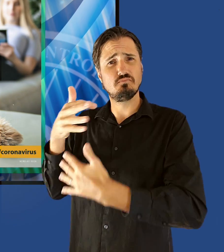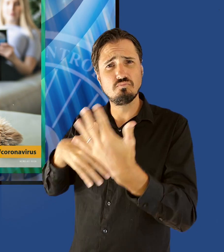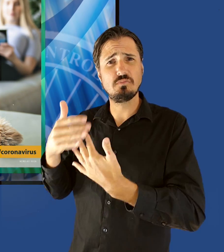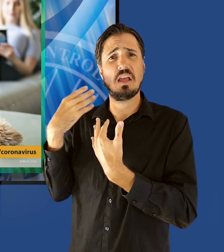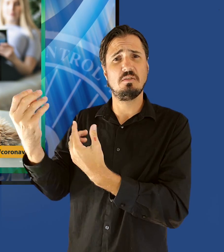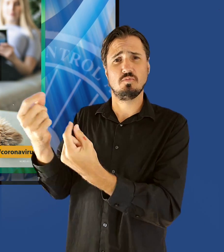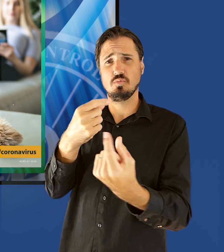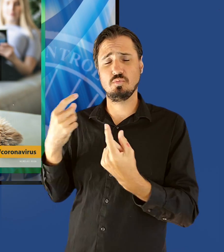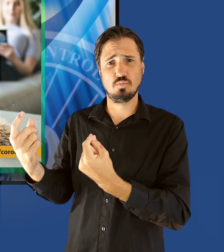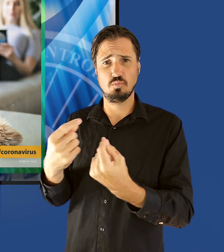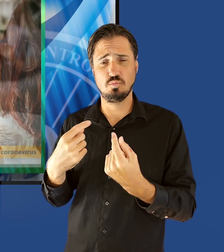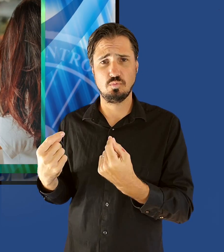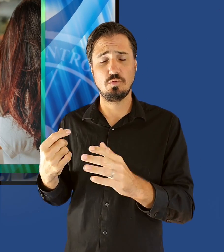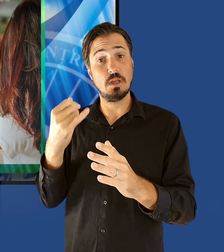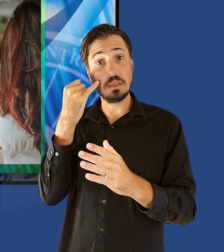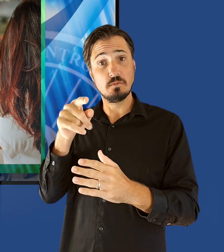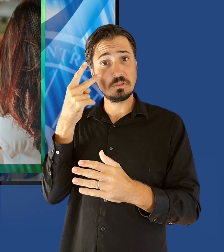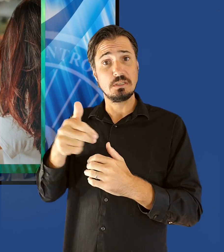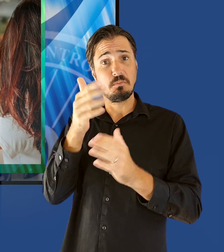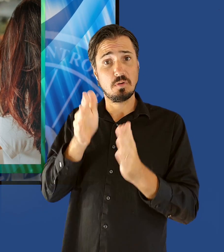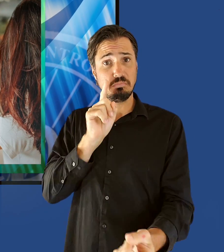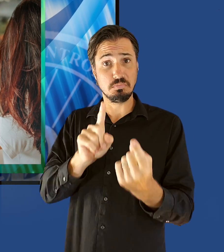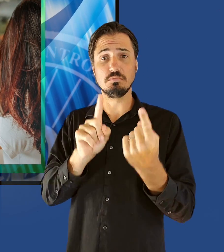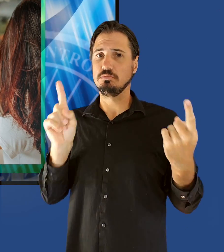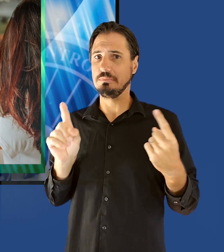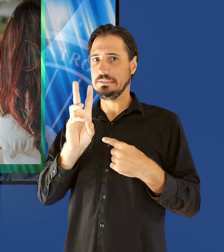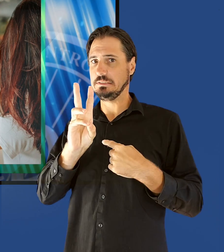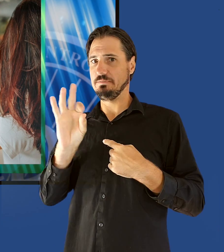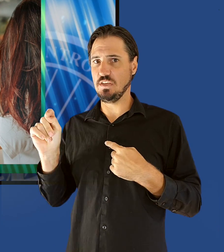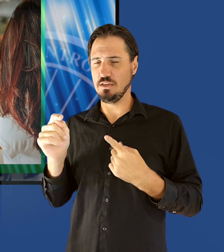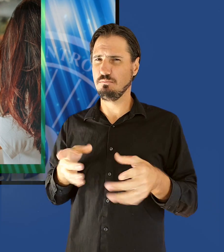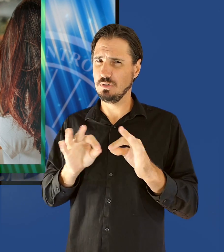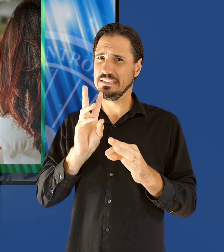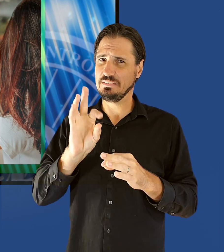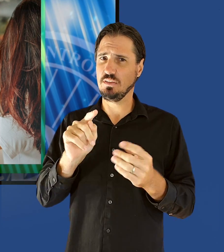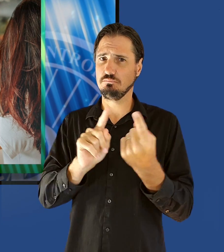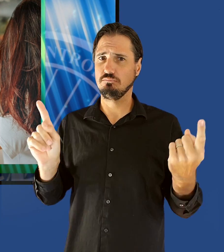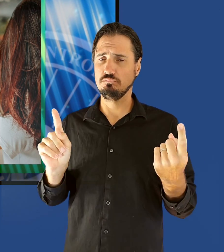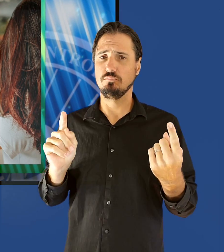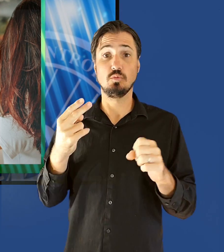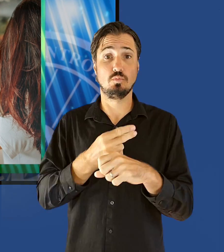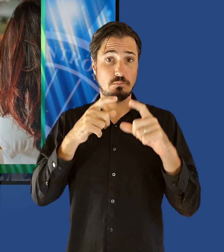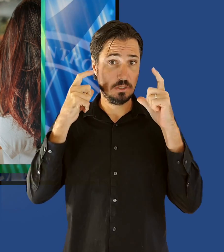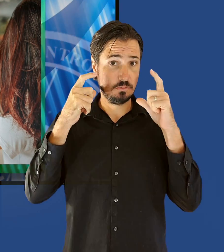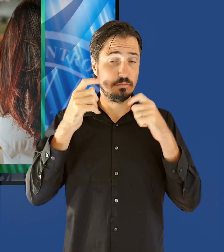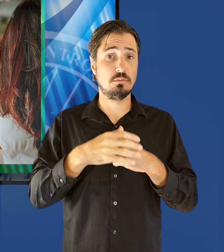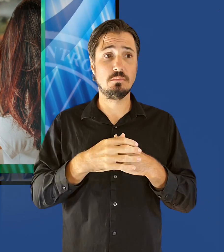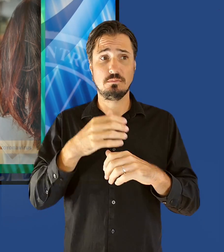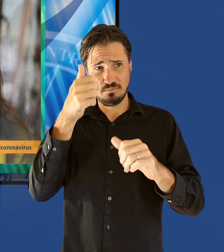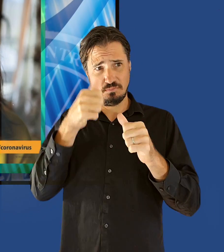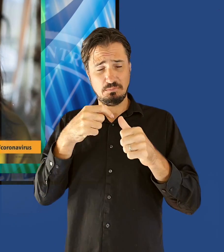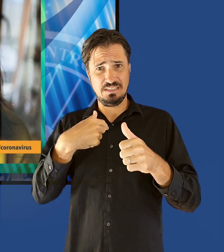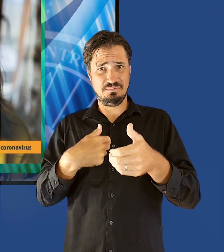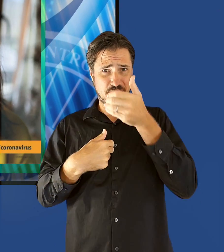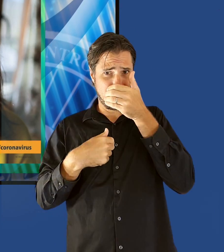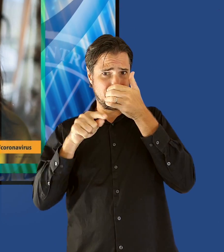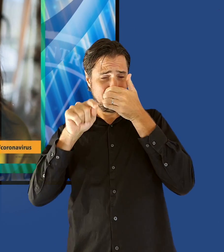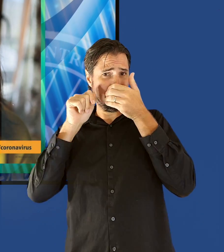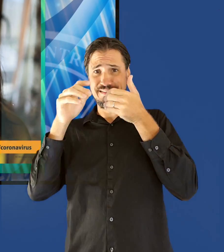Refrain from social gatherings or public outings. If you must interact with people outside of your home, maintain a distance of 6 feet of separation, and wear a mask